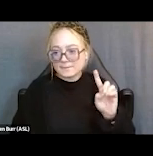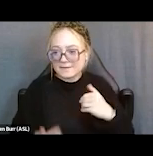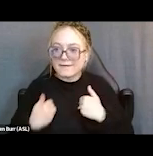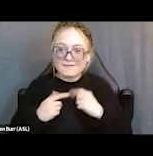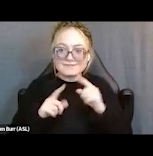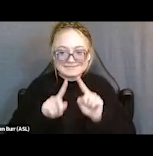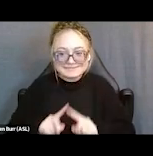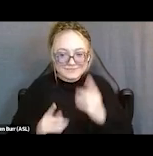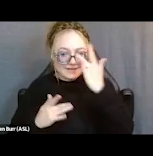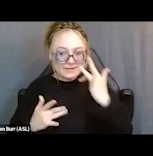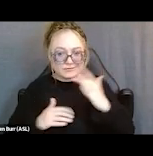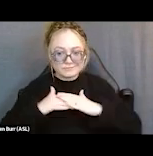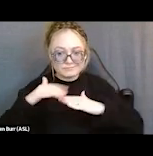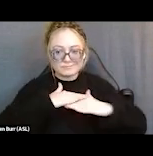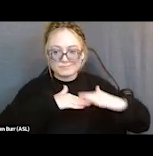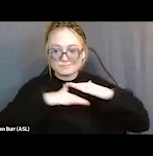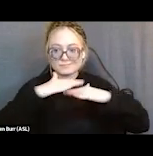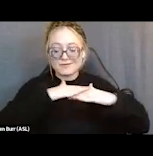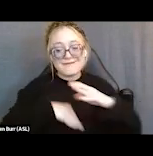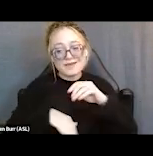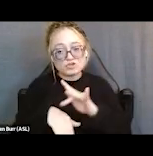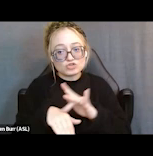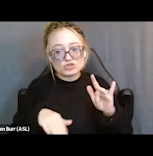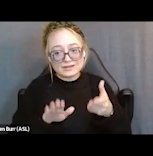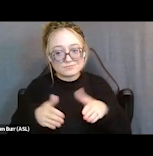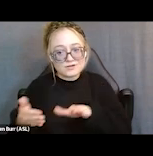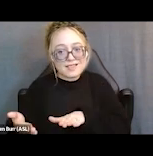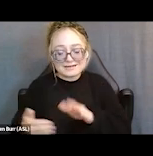Very early mortality, about 15 to 20 years earlier